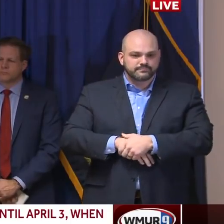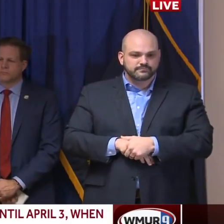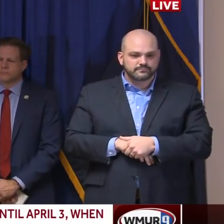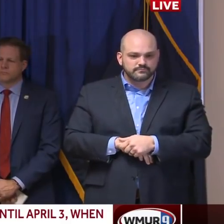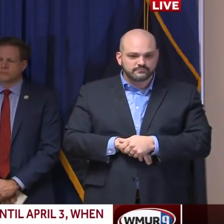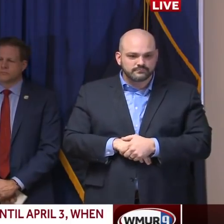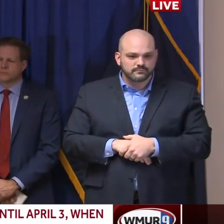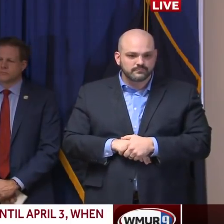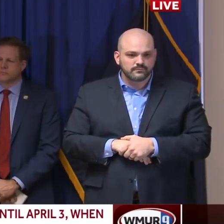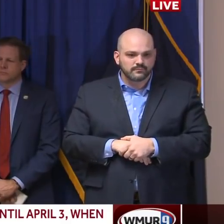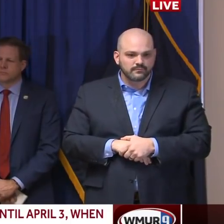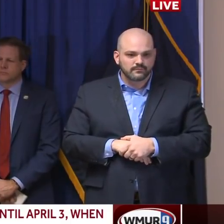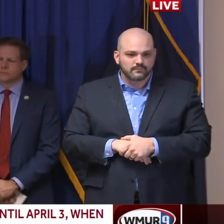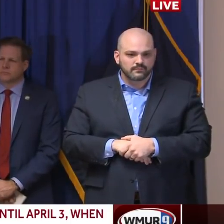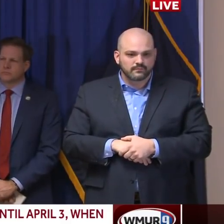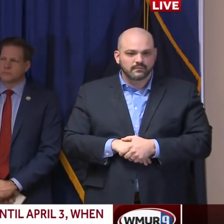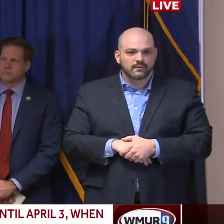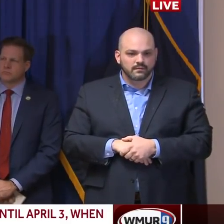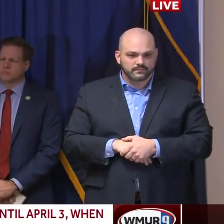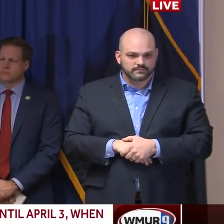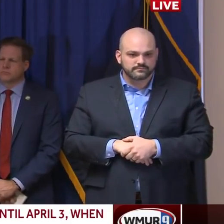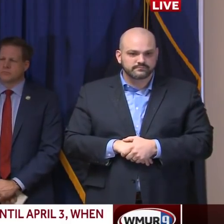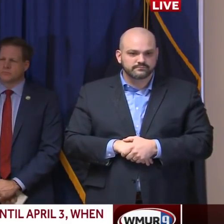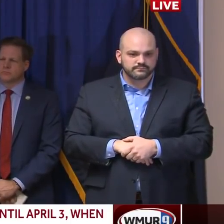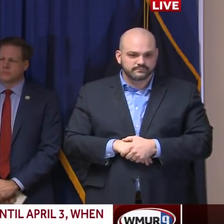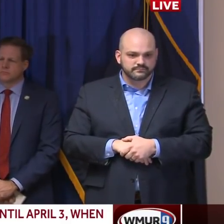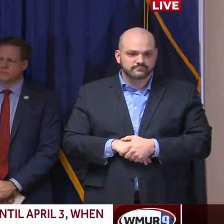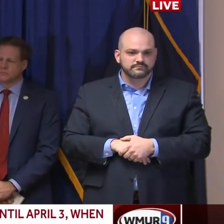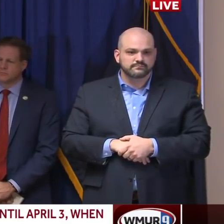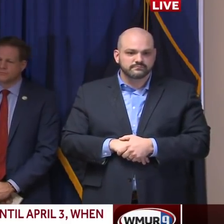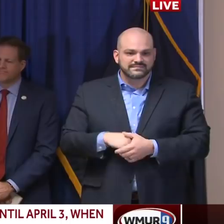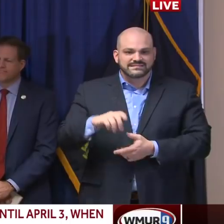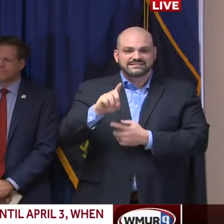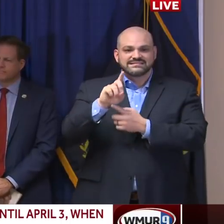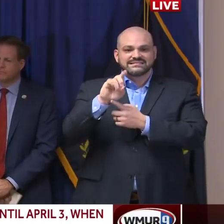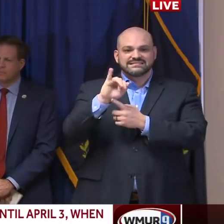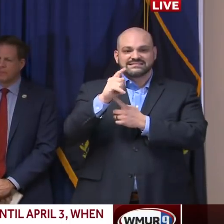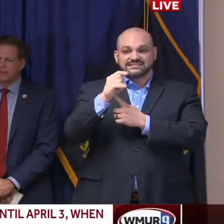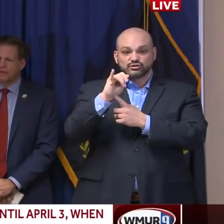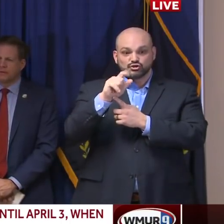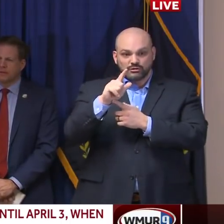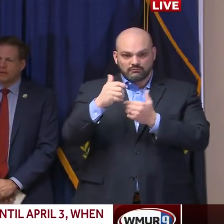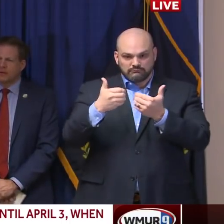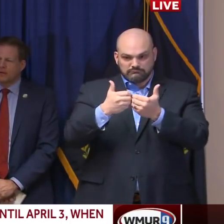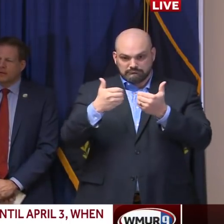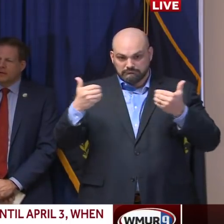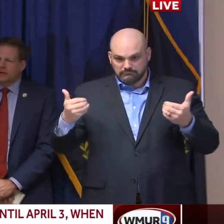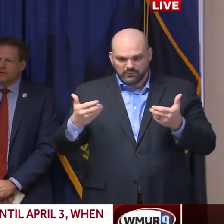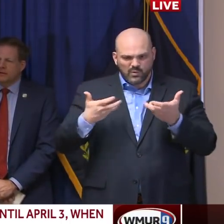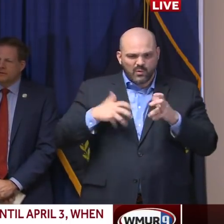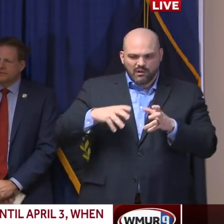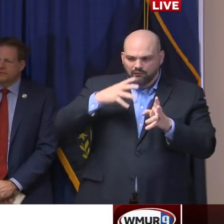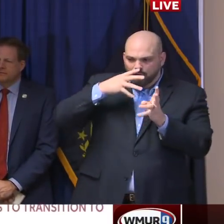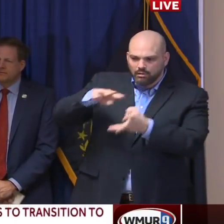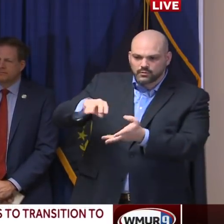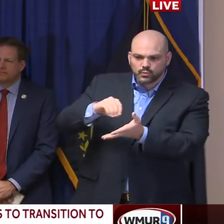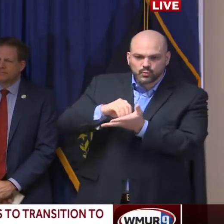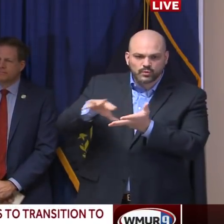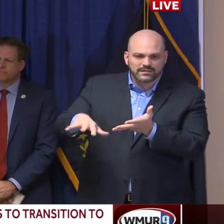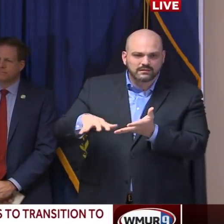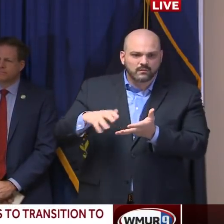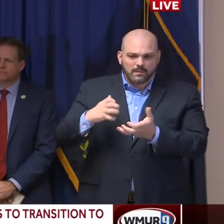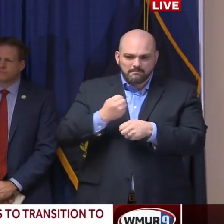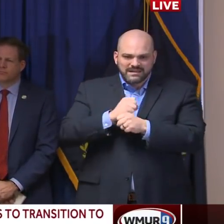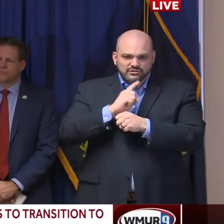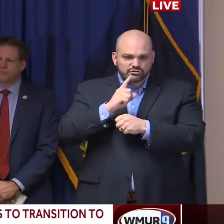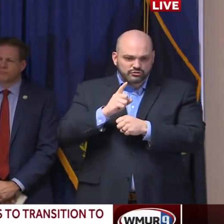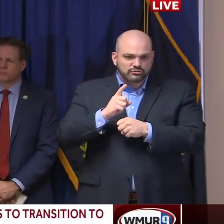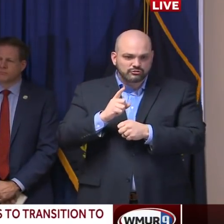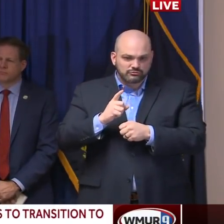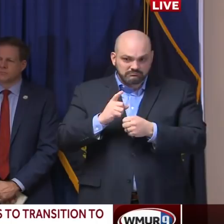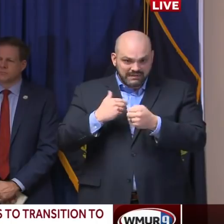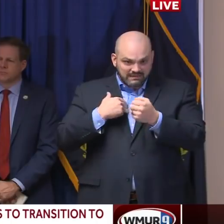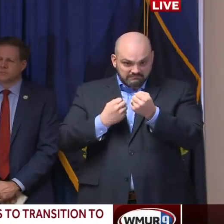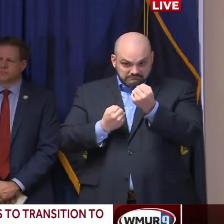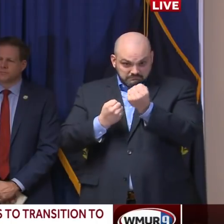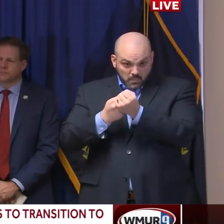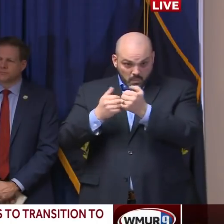PARTICULAR EMPHASIS IN THIS REMOTE INSTRUCTIONAL MODEL IS ON THE DIGITAL DIVIDE AND MAKING SURE THAT WE DO NOT LEAVE ANY OF OUR STUDENTS BEHIND.